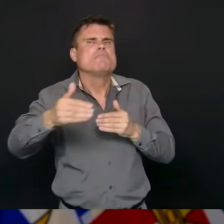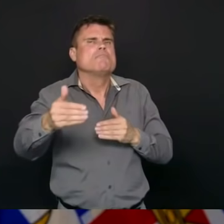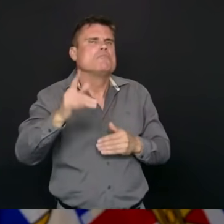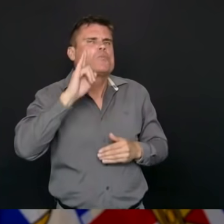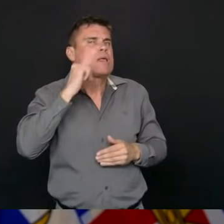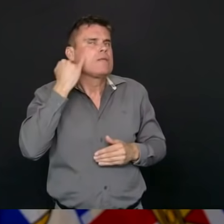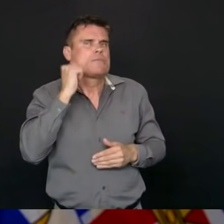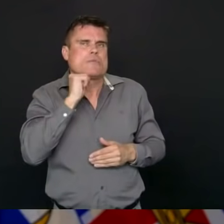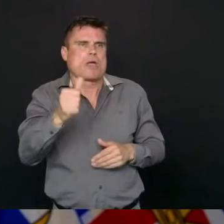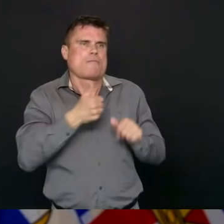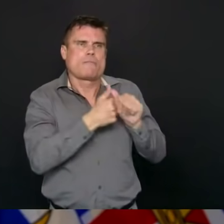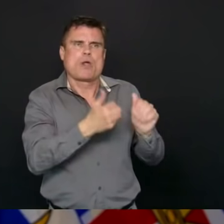would be the second wave of the pandemic